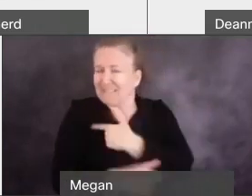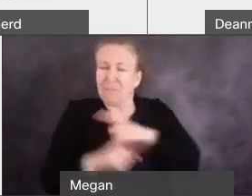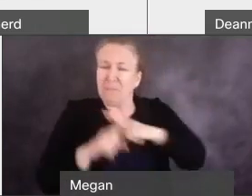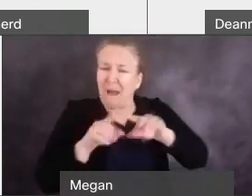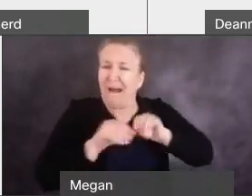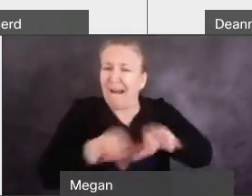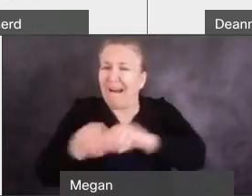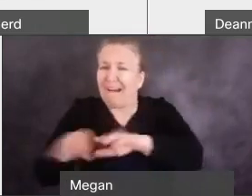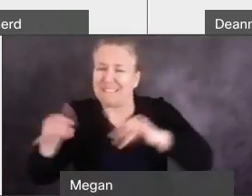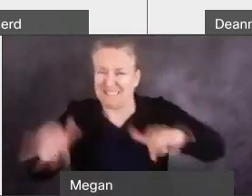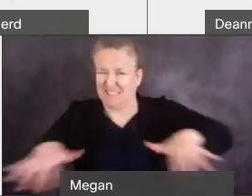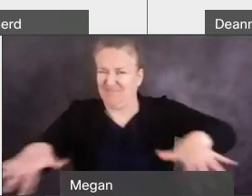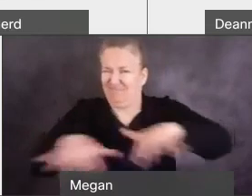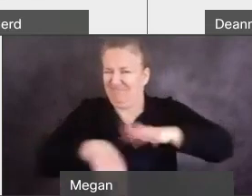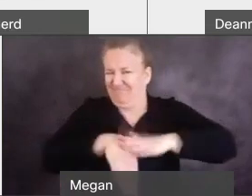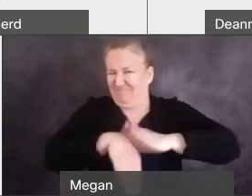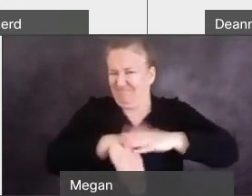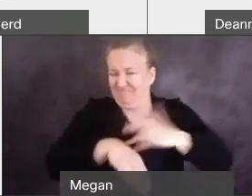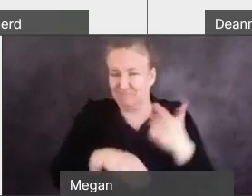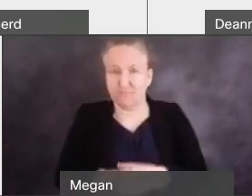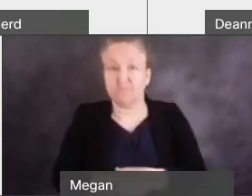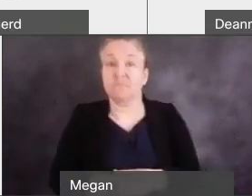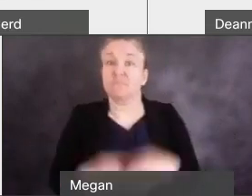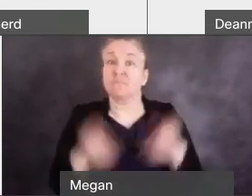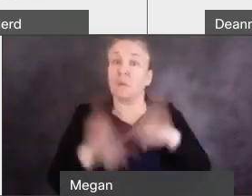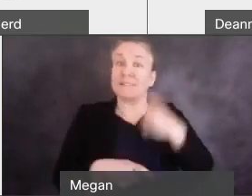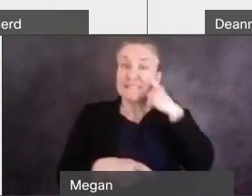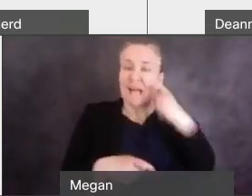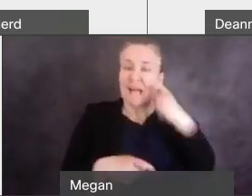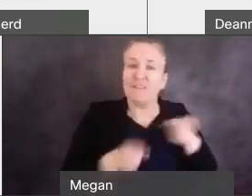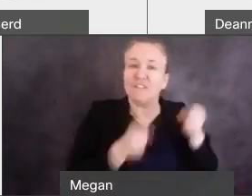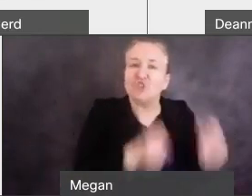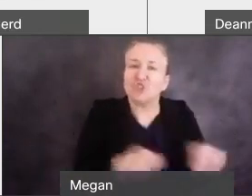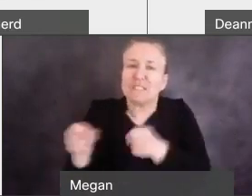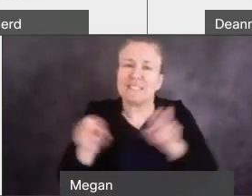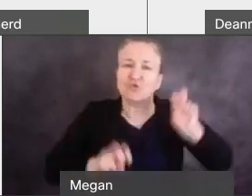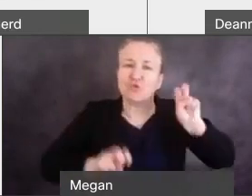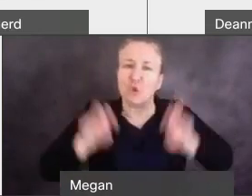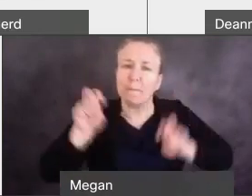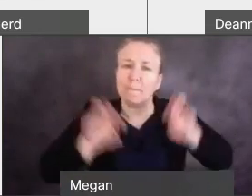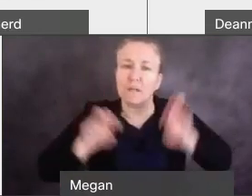with you about recent cheerleading tournament that took place in the middle of February.